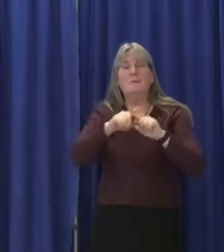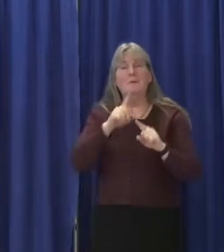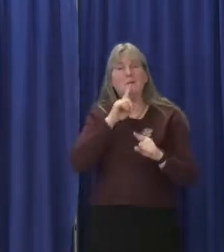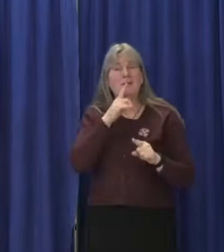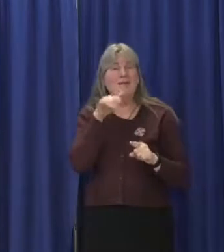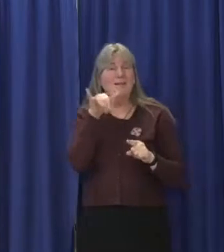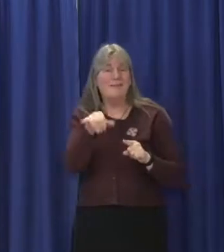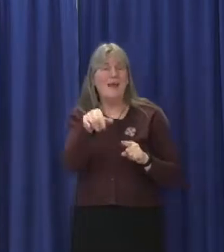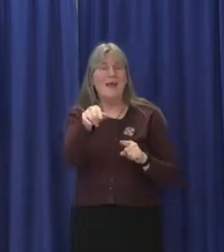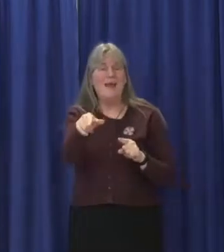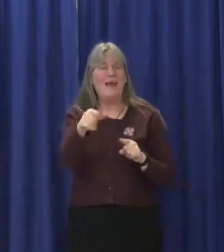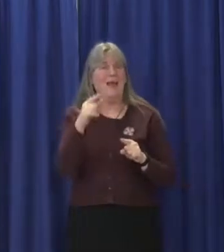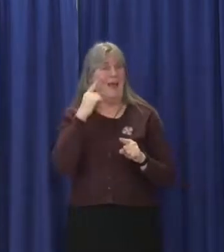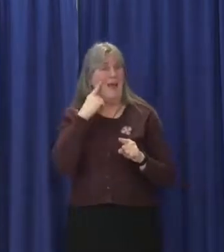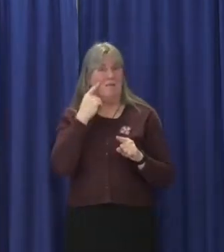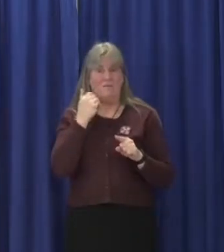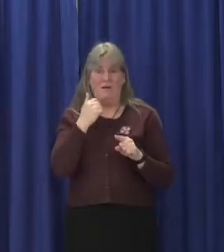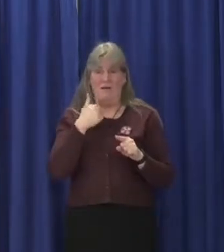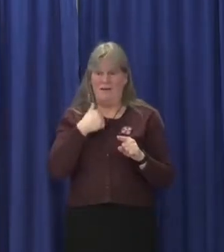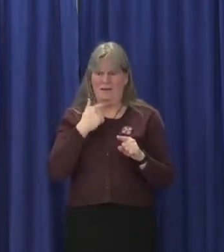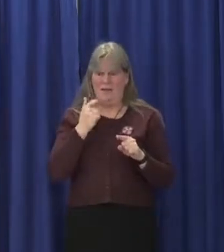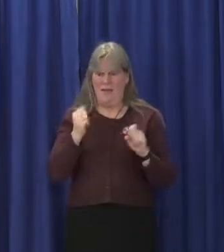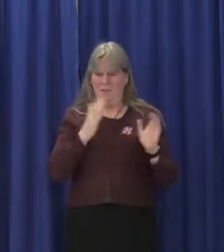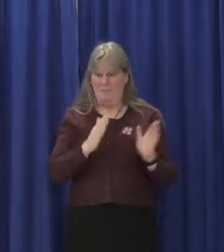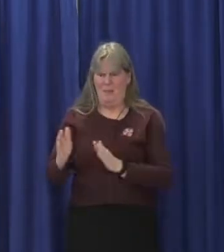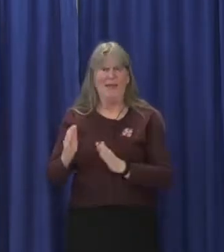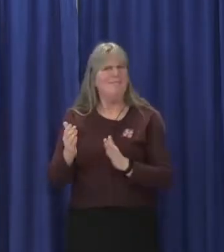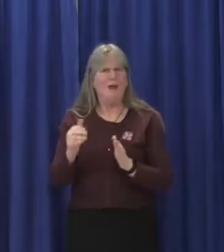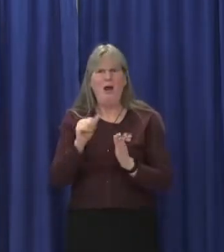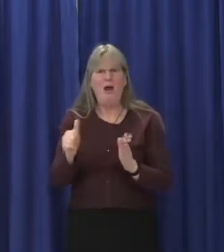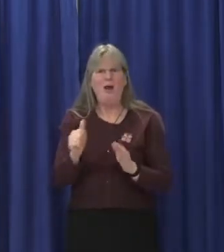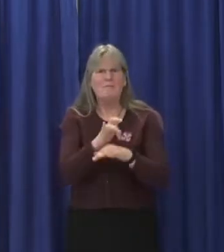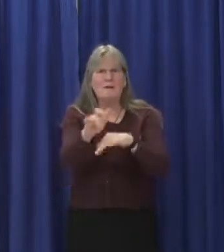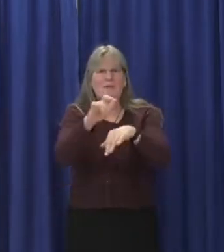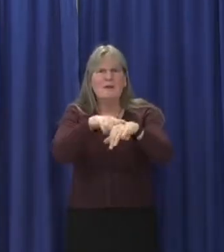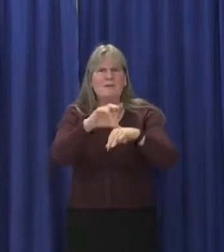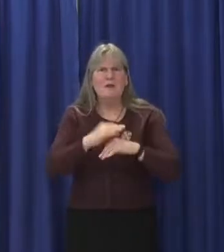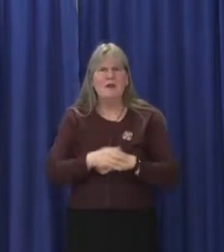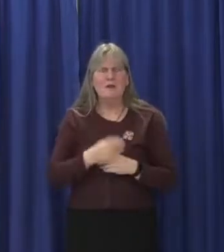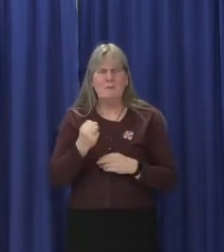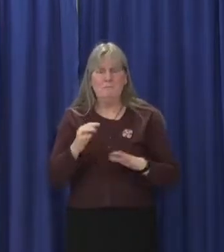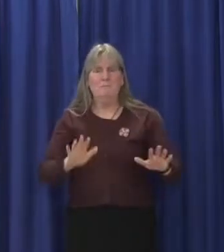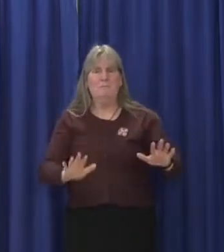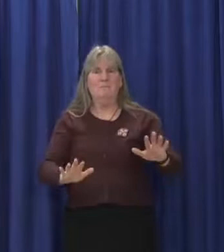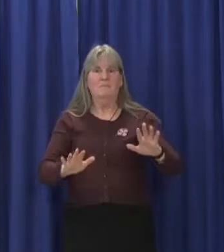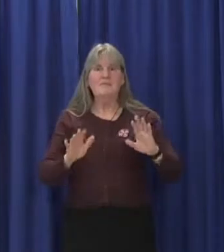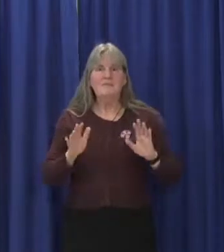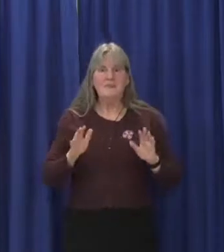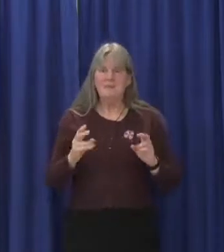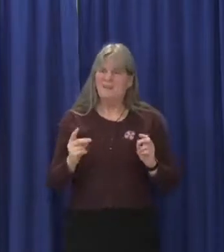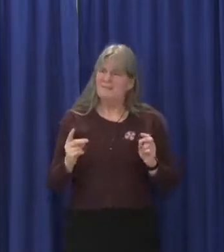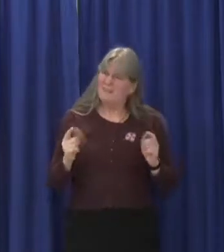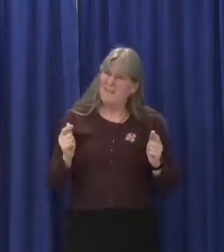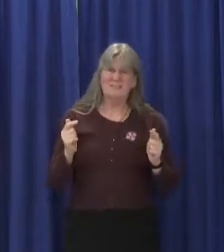people any time to plan either, and react to a situation that's unfolding very, very rapidly.